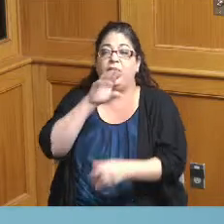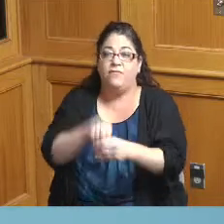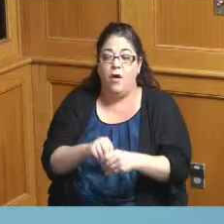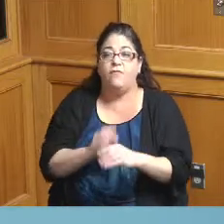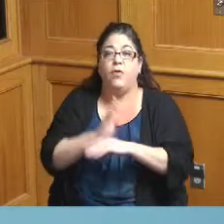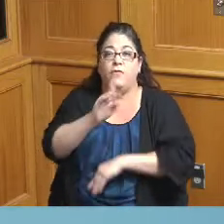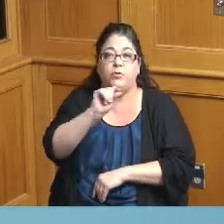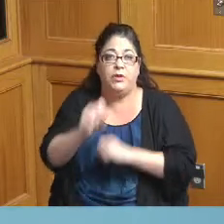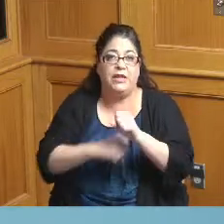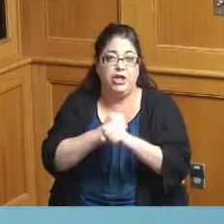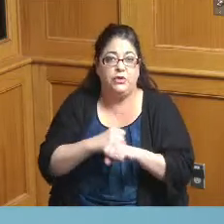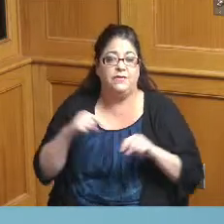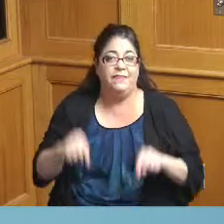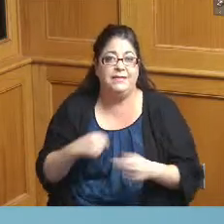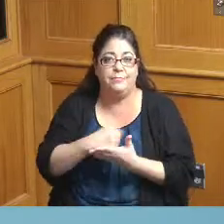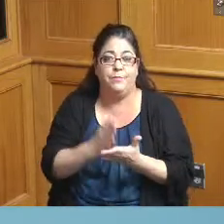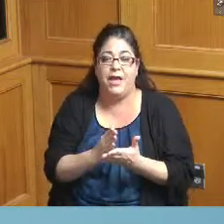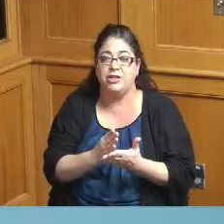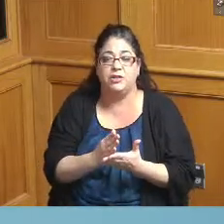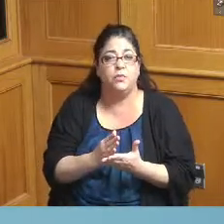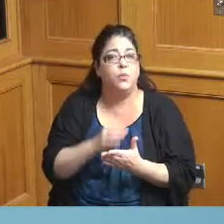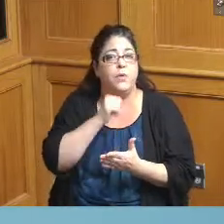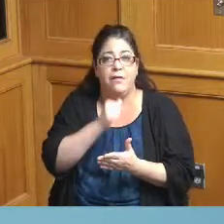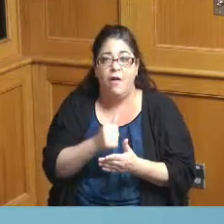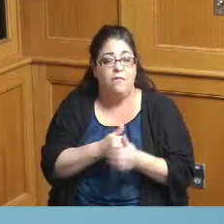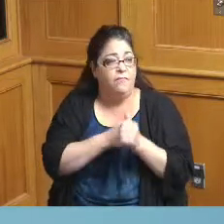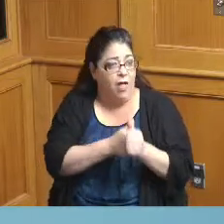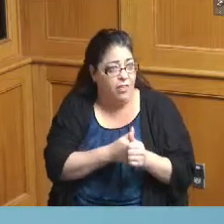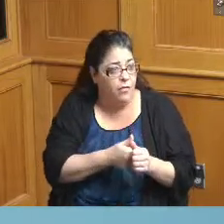and we do not go over the budget approved by the Commissioners or ask for additional funds during